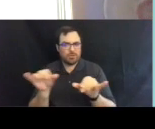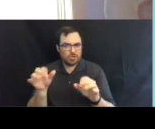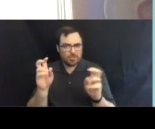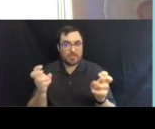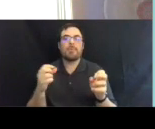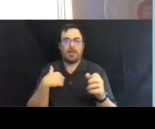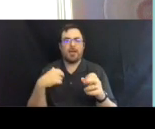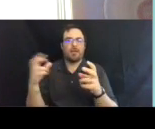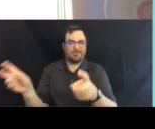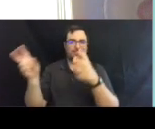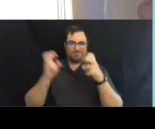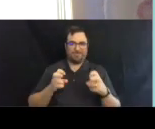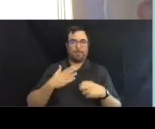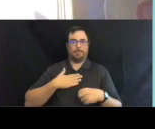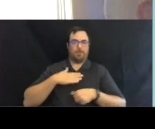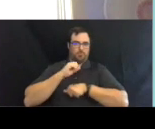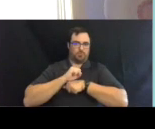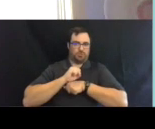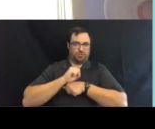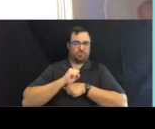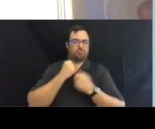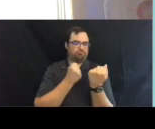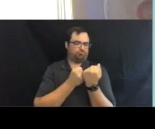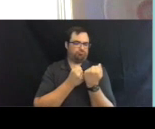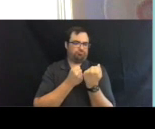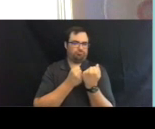piggyback on some of my work. So I would build